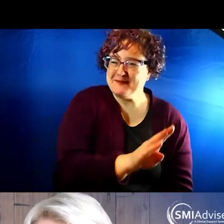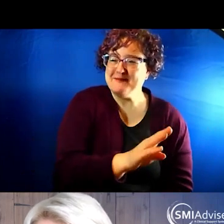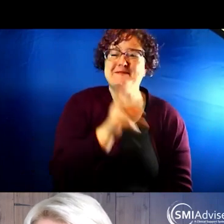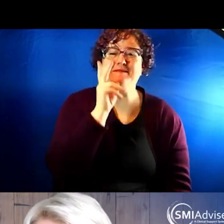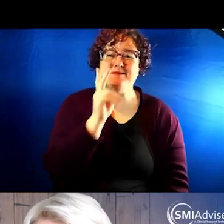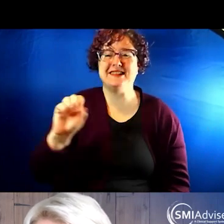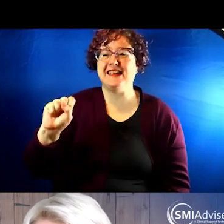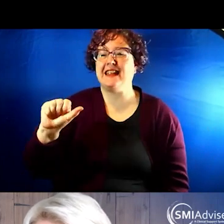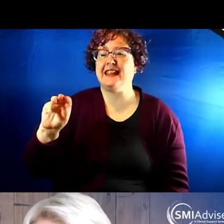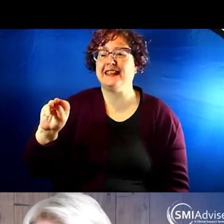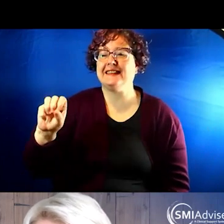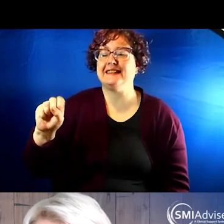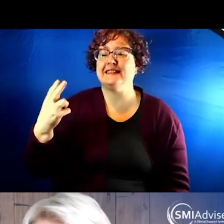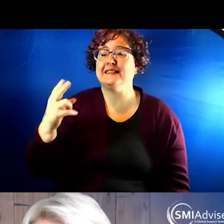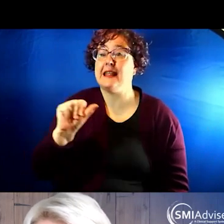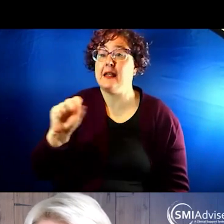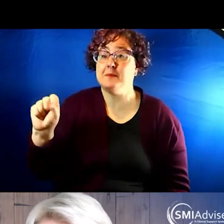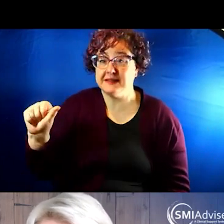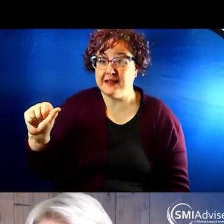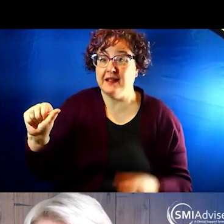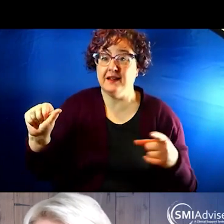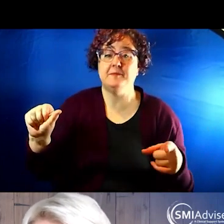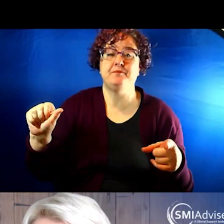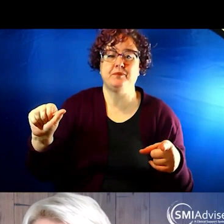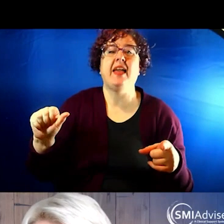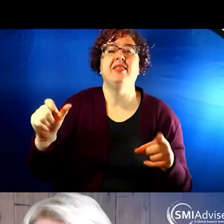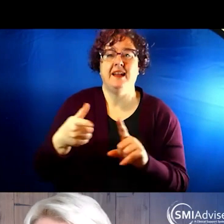AND THESE CAME FROM THE HERE TO HELP LINE.